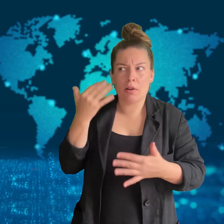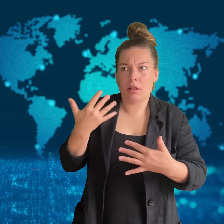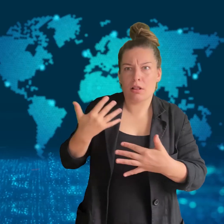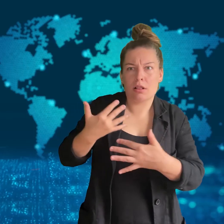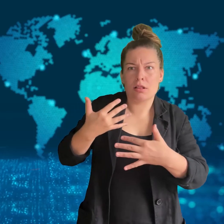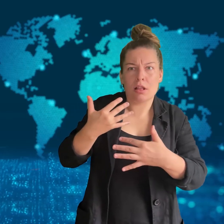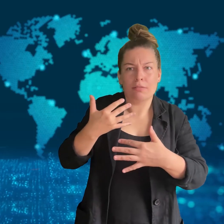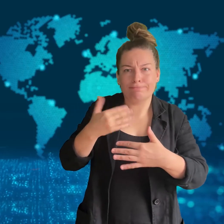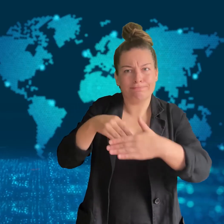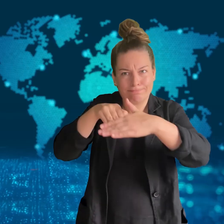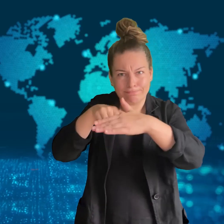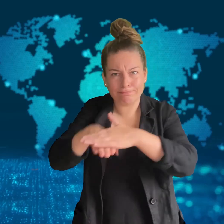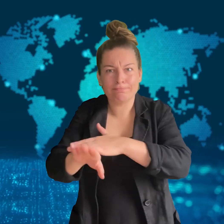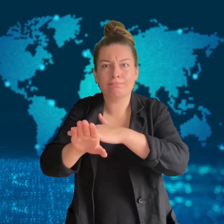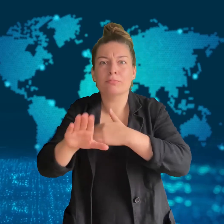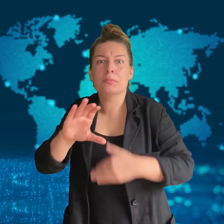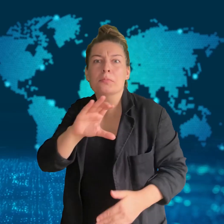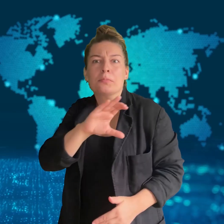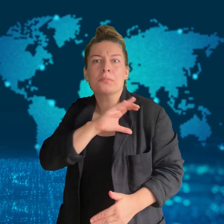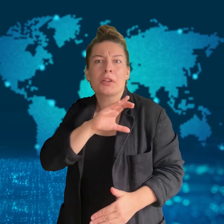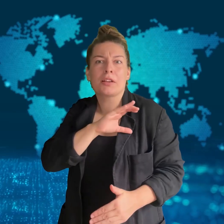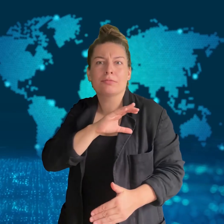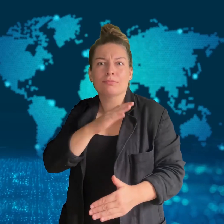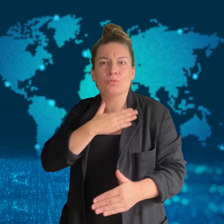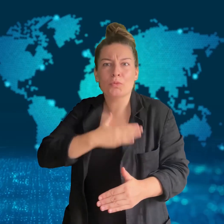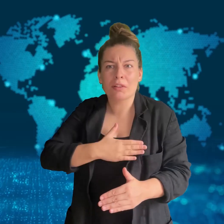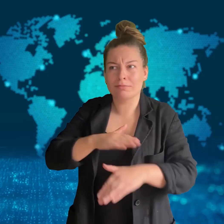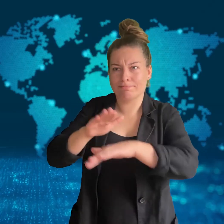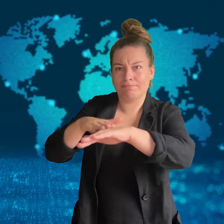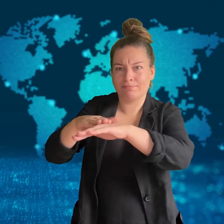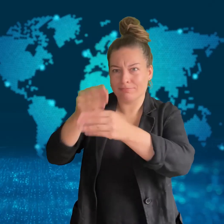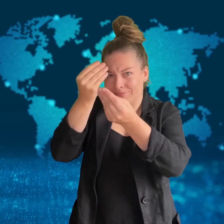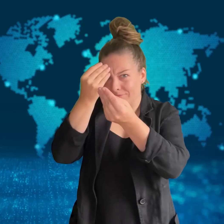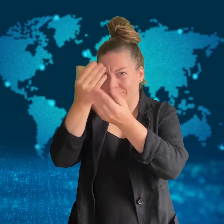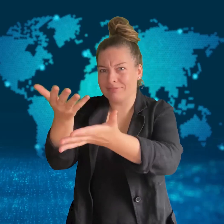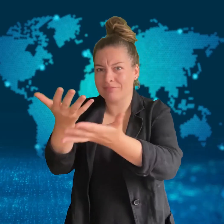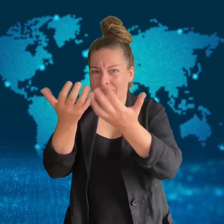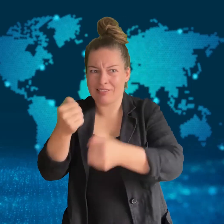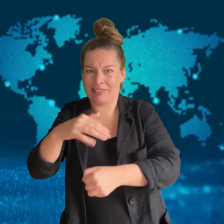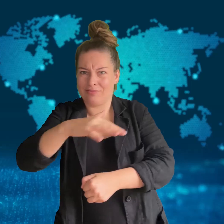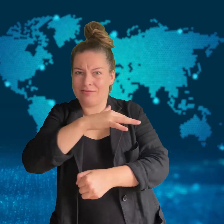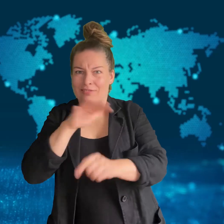harassed her.